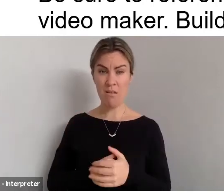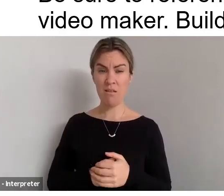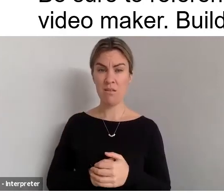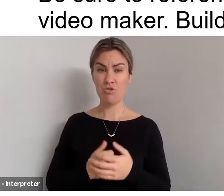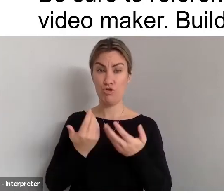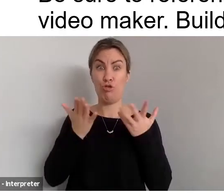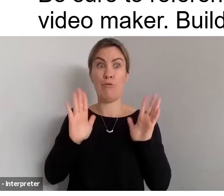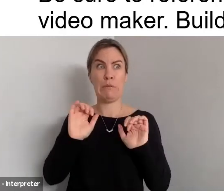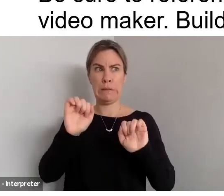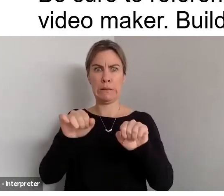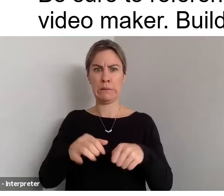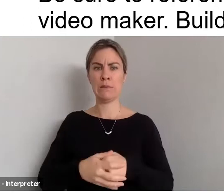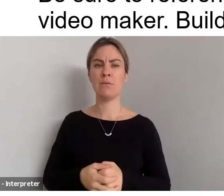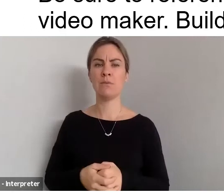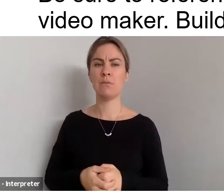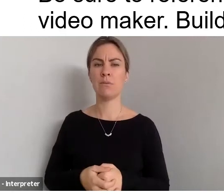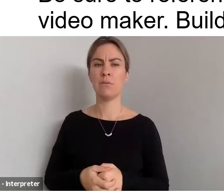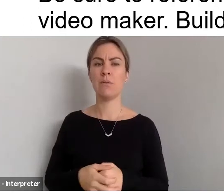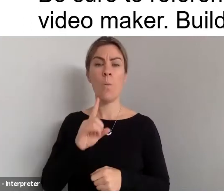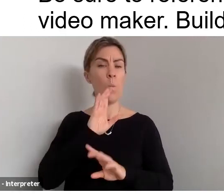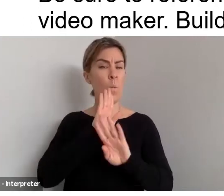One of the great things that social media in general is that,